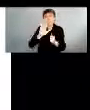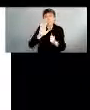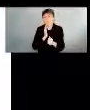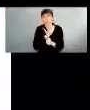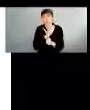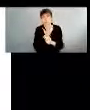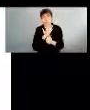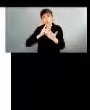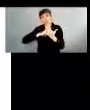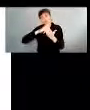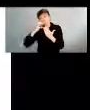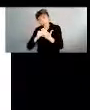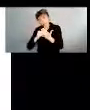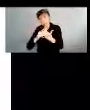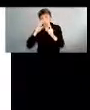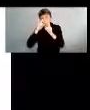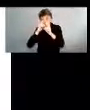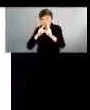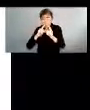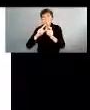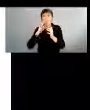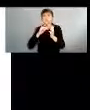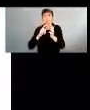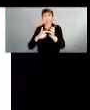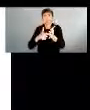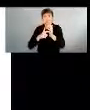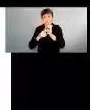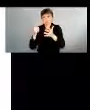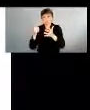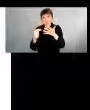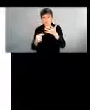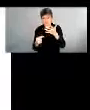applying to. Nothing about us without us. When it comes